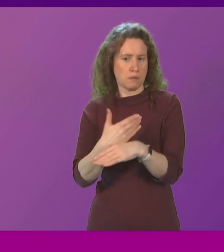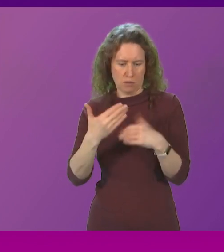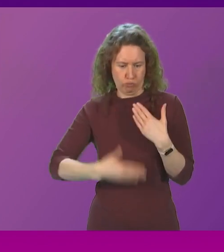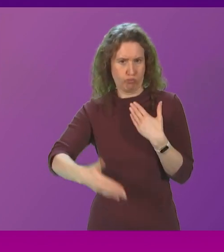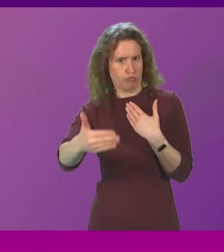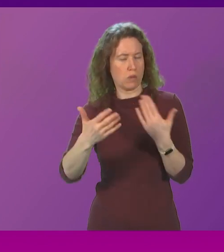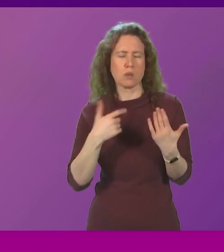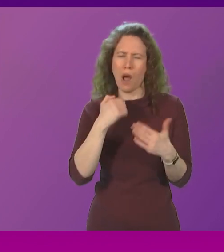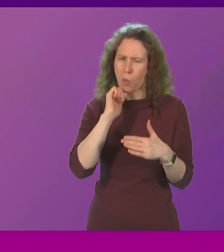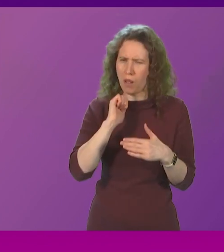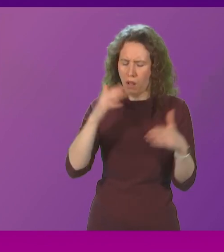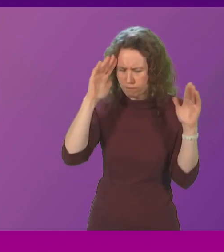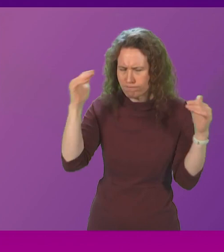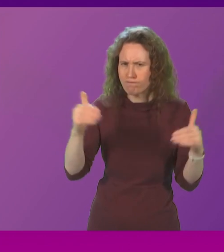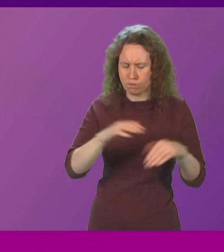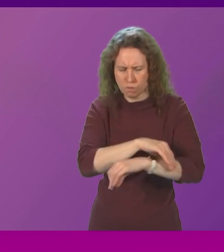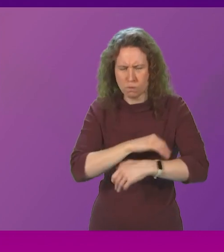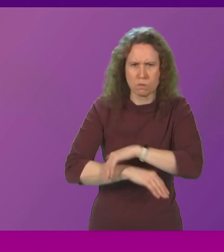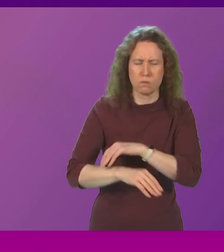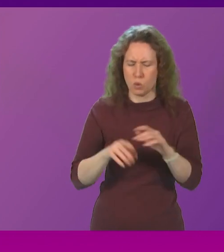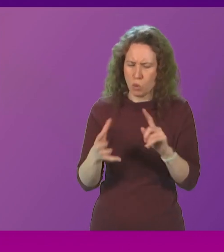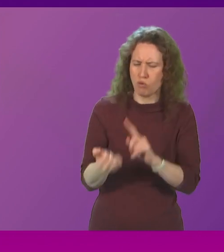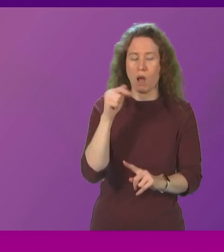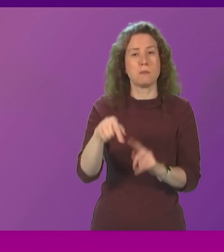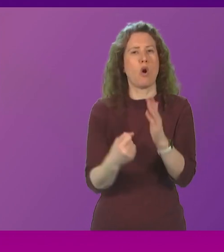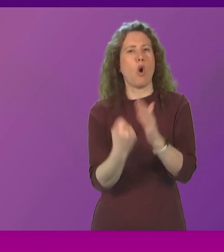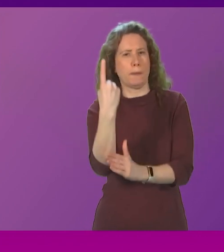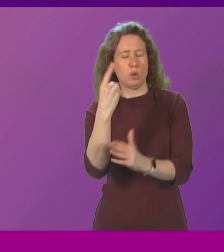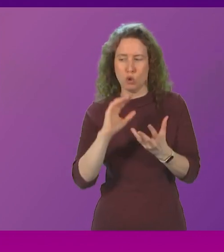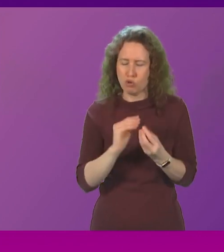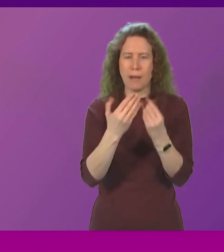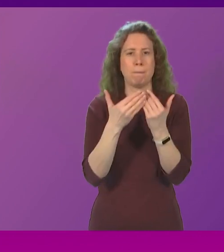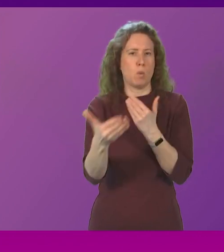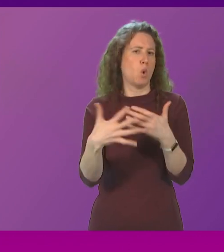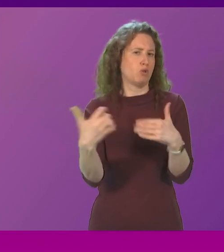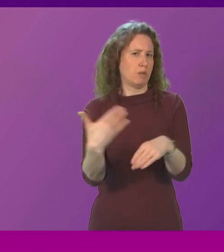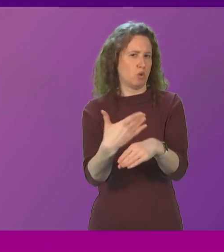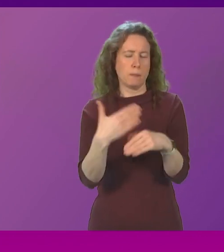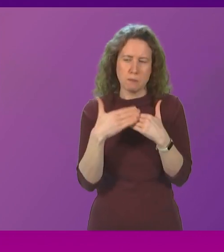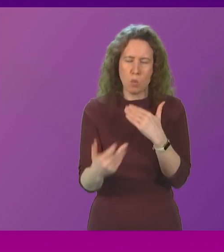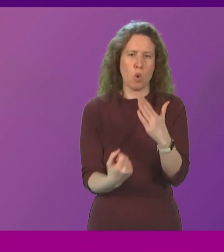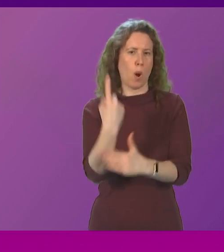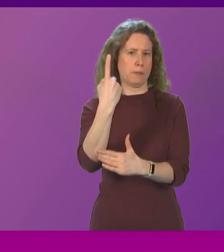I will work tirelessly to ensure that we grasp that opportunity, creating green jobs and opportunities right across Scotland.